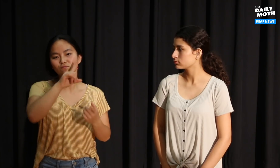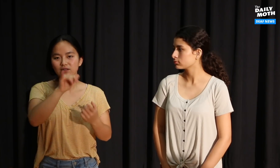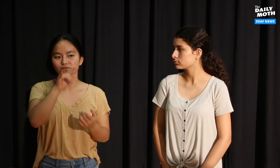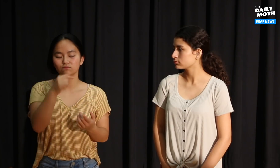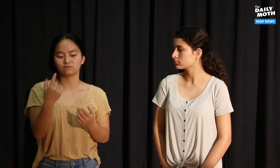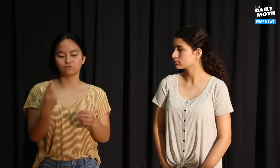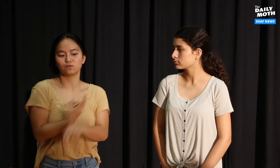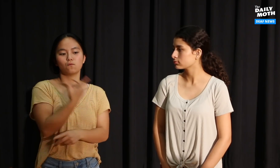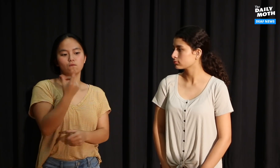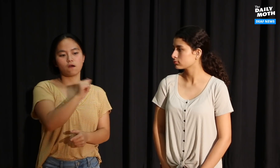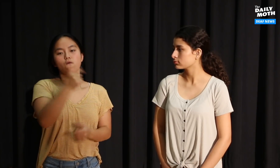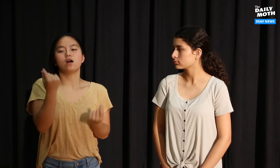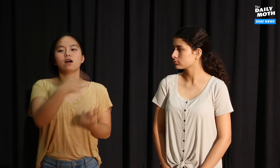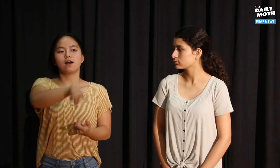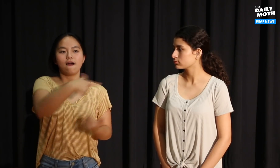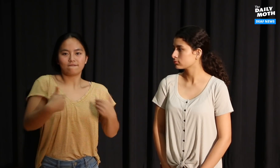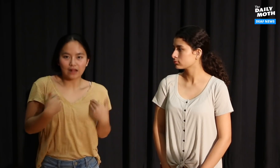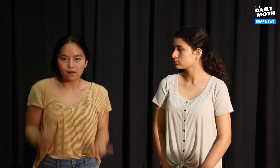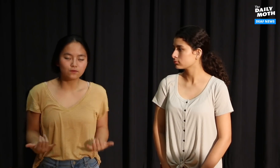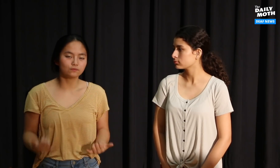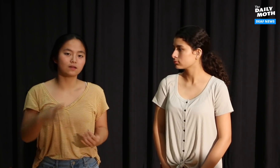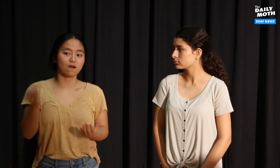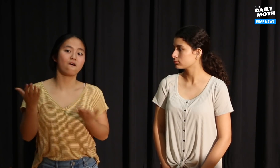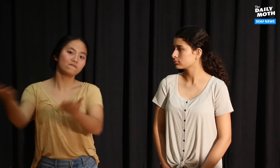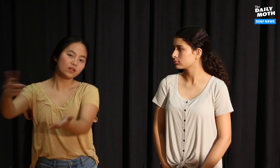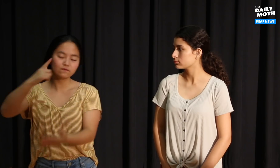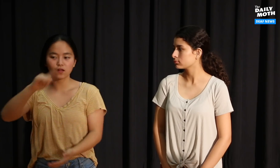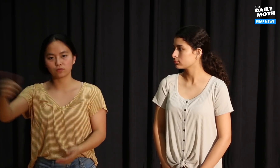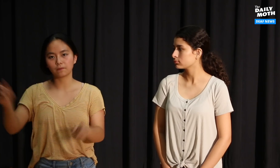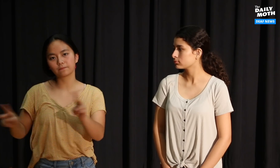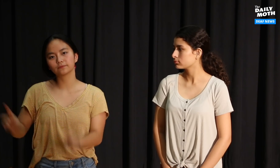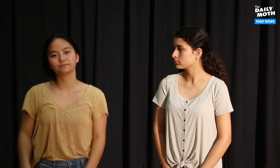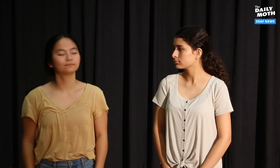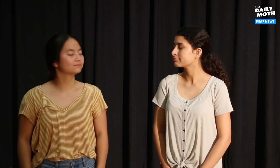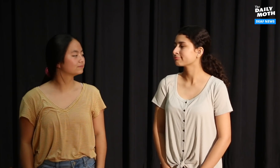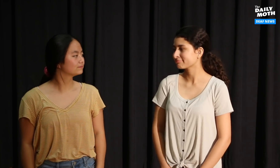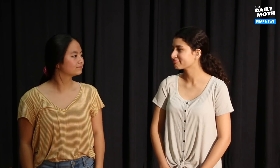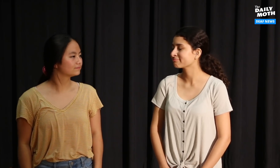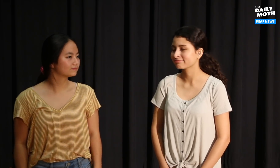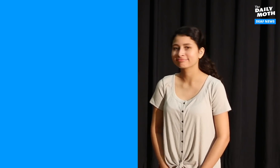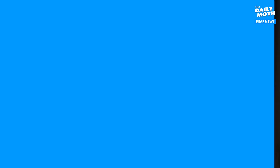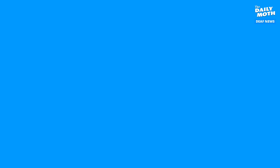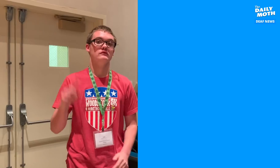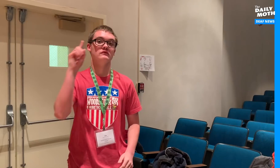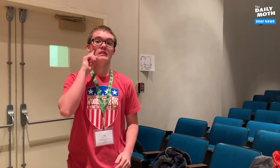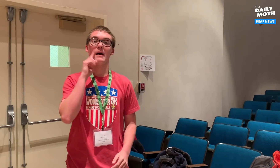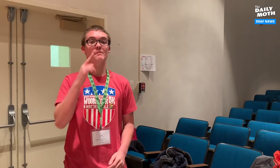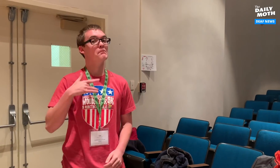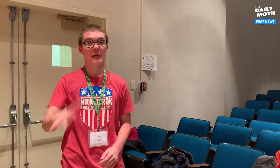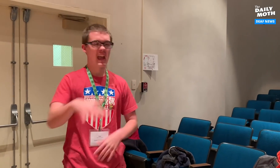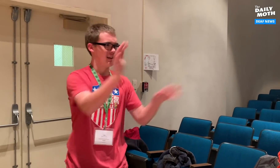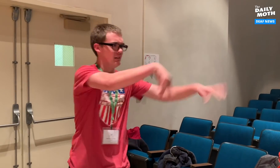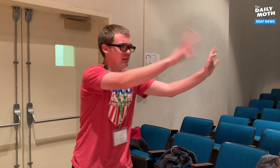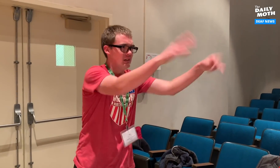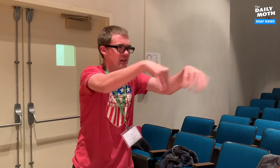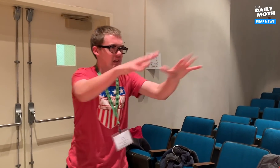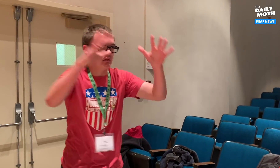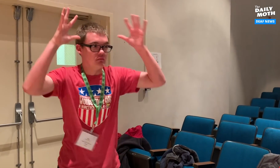I really want us to share the privilieges that we have now with other people who need it. Deaf Bing: when waving at people fails to get their attention,